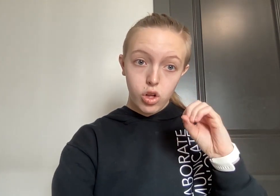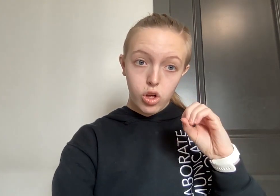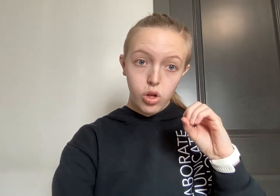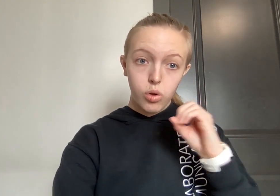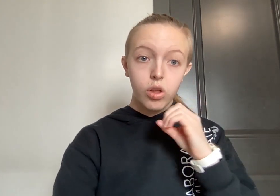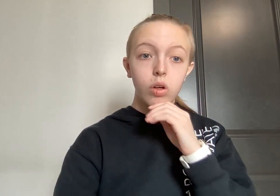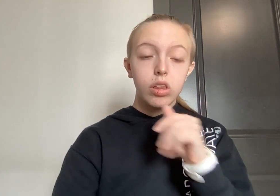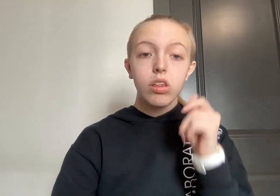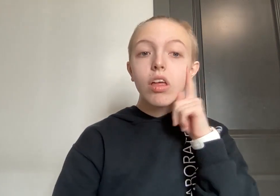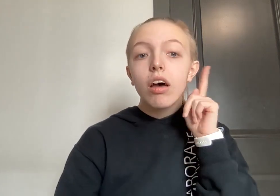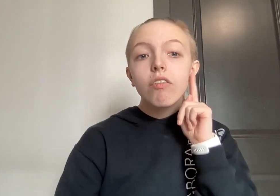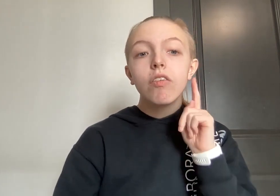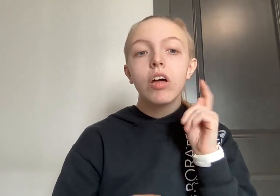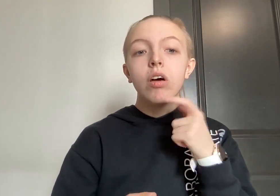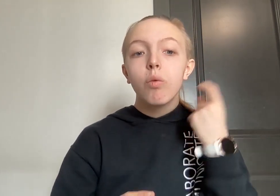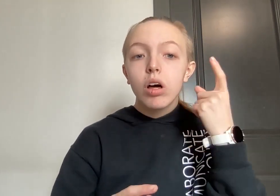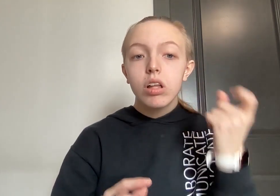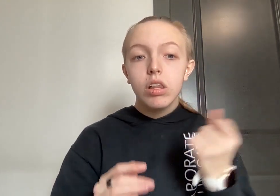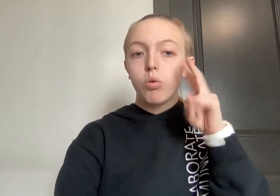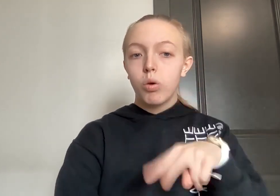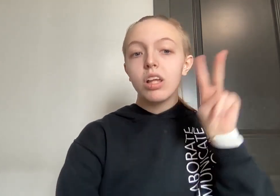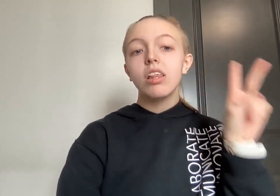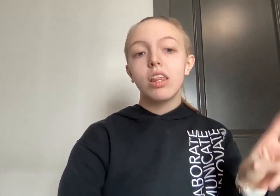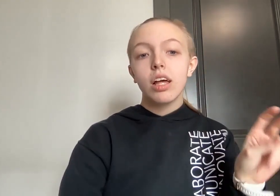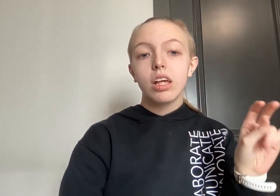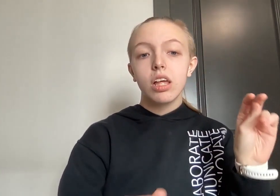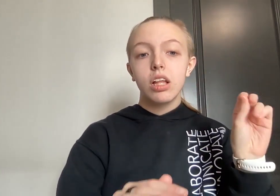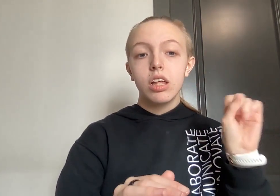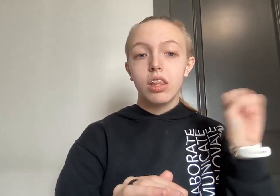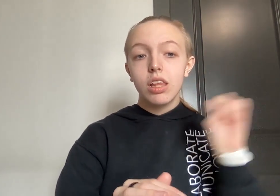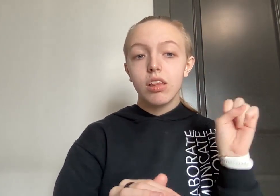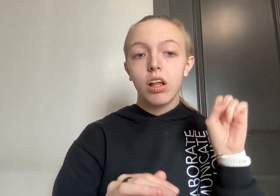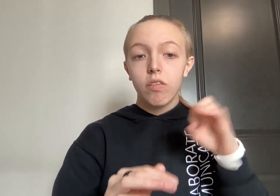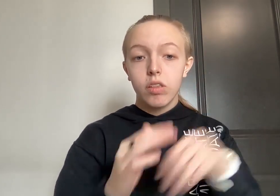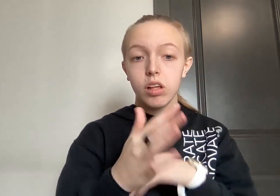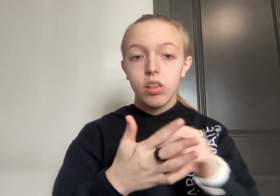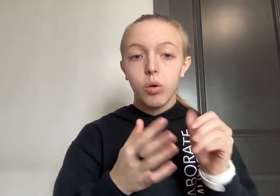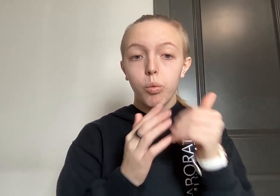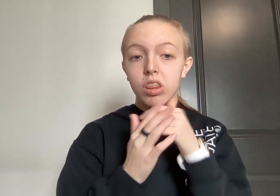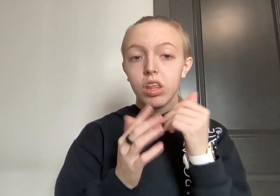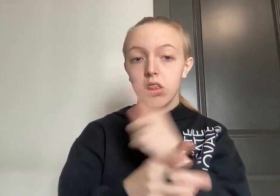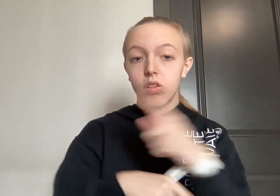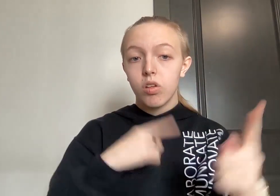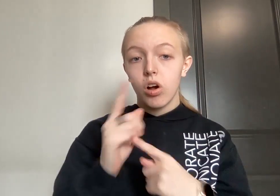who is deaf won the 22nd season of Dancing with the Stars.